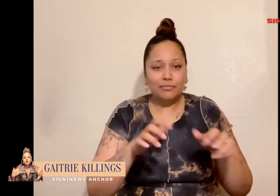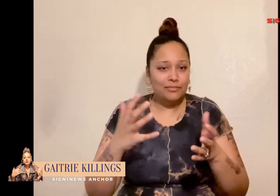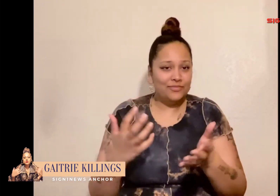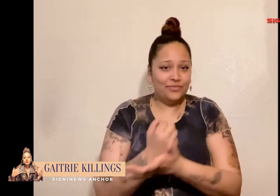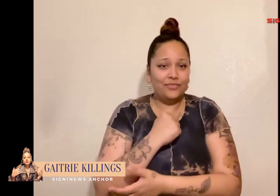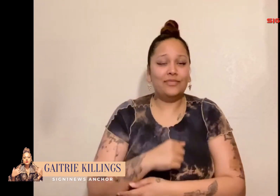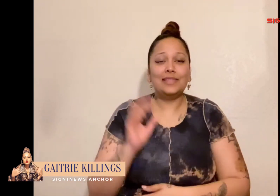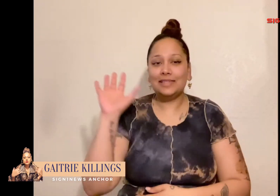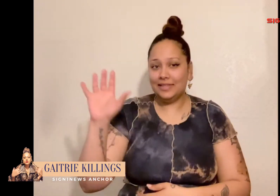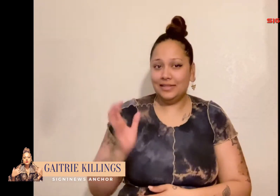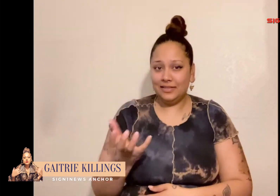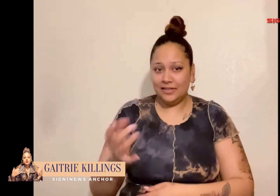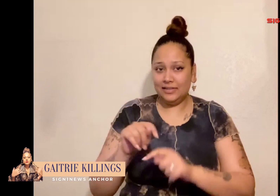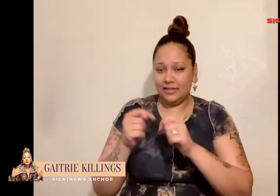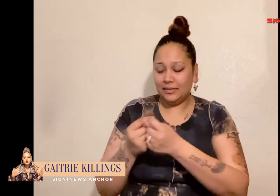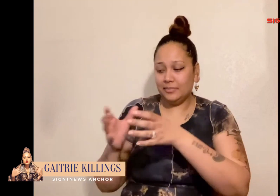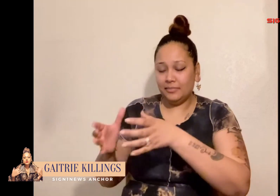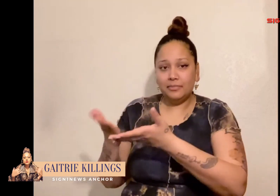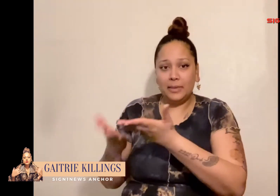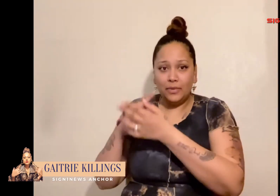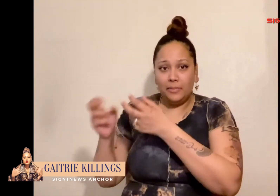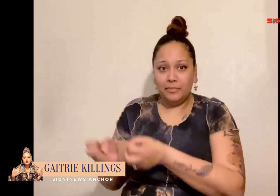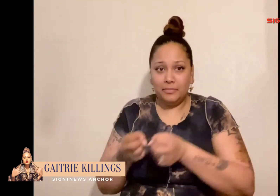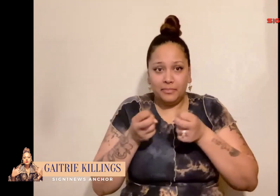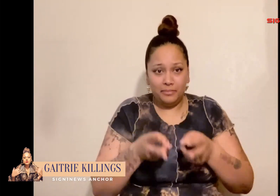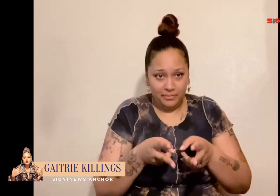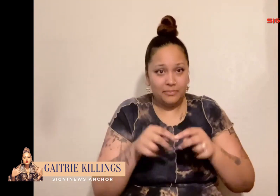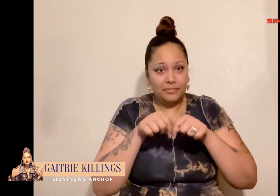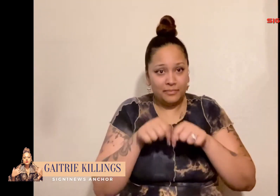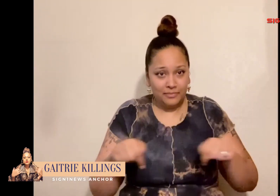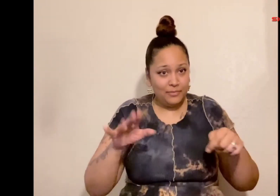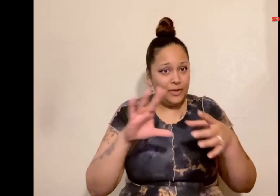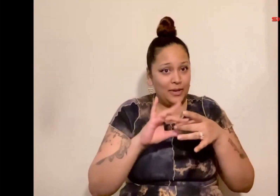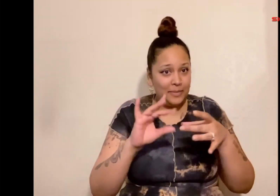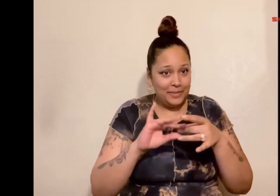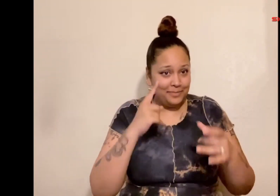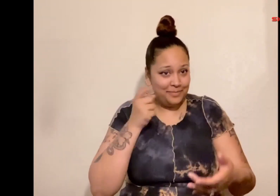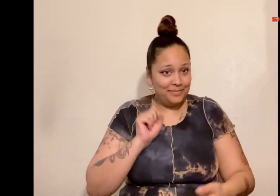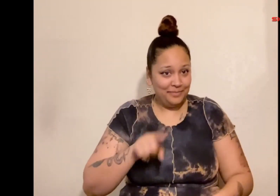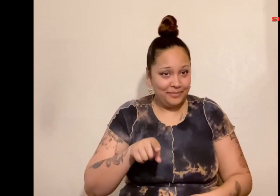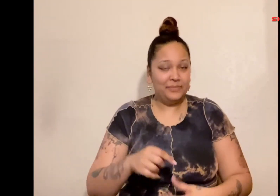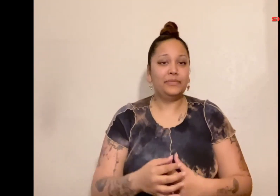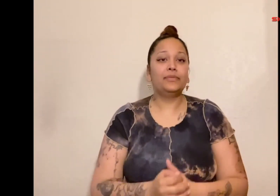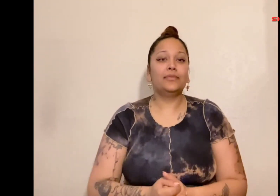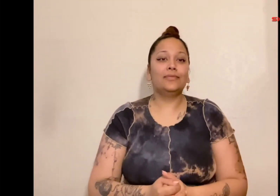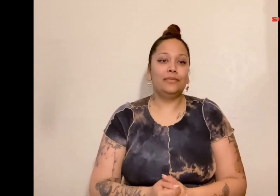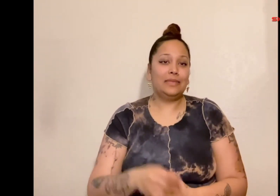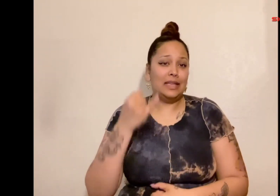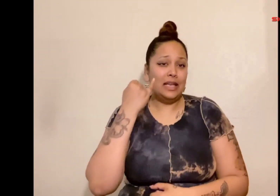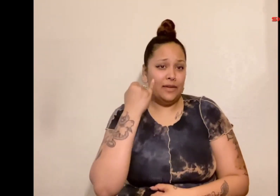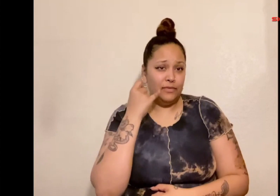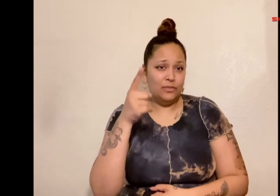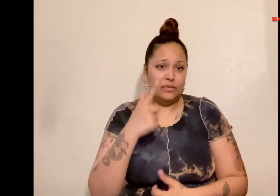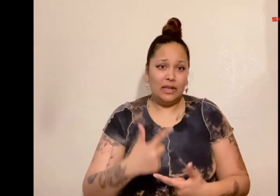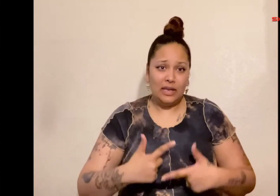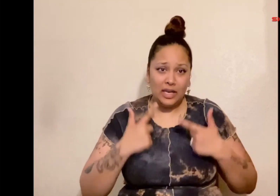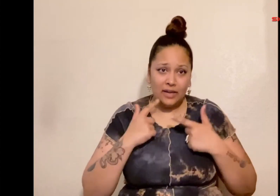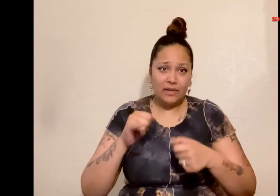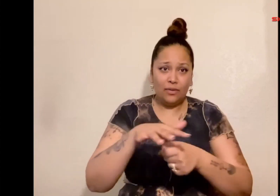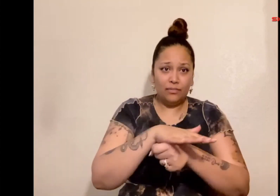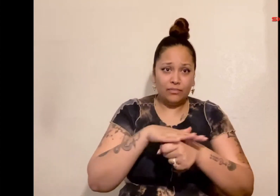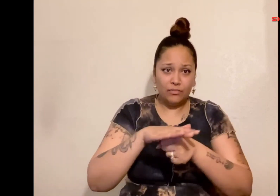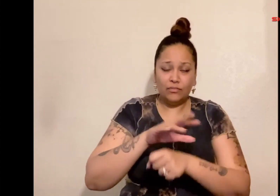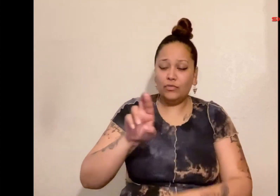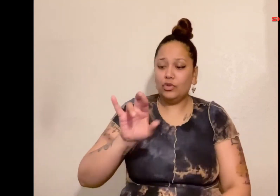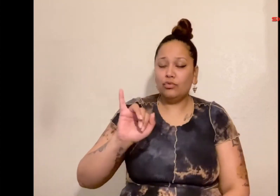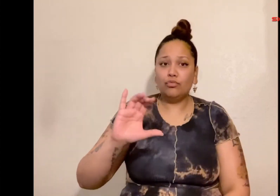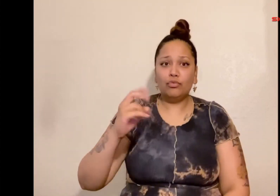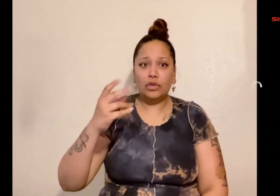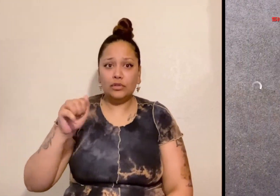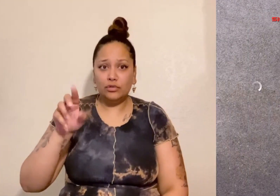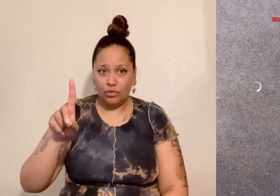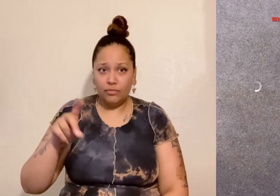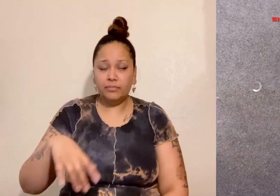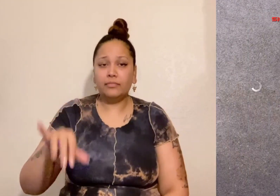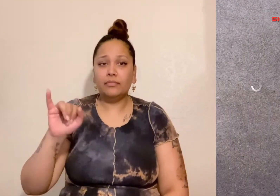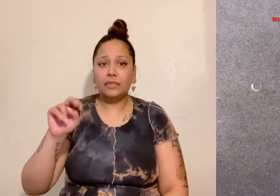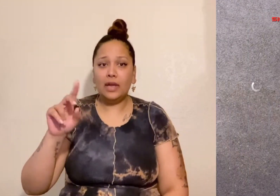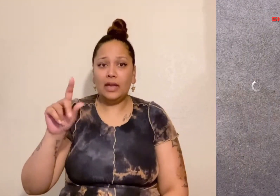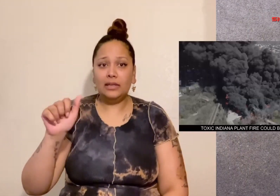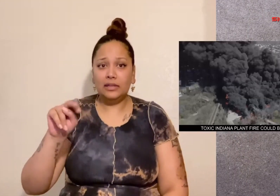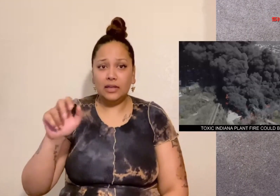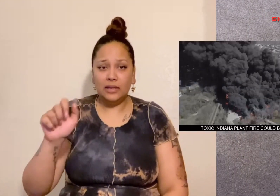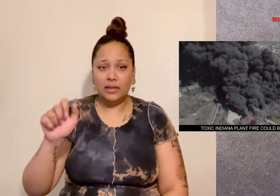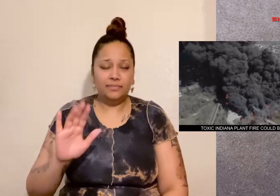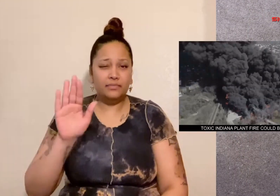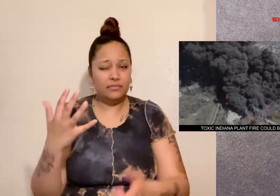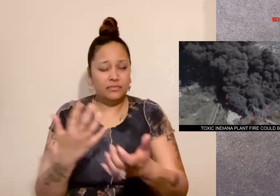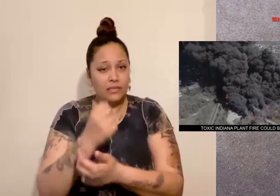may add it at the bottom of the screen if you live in the vicinity of Richmond Indiana